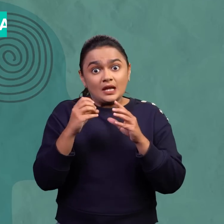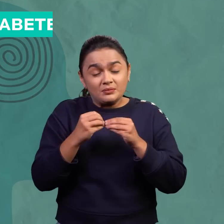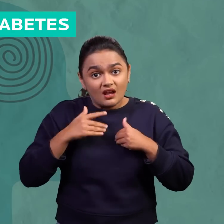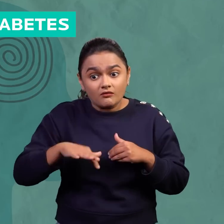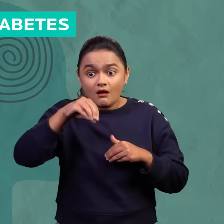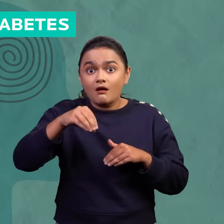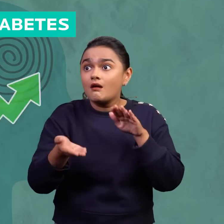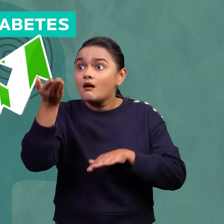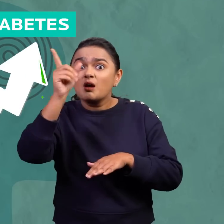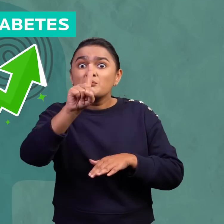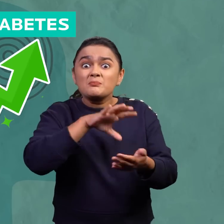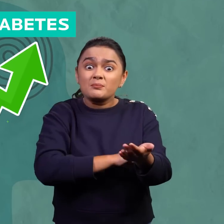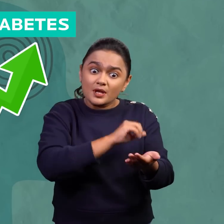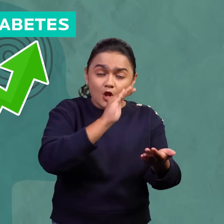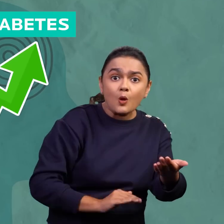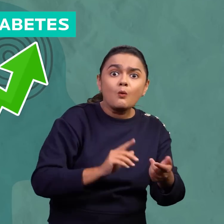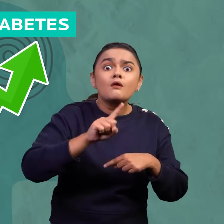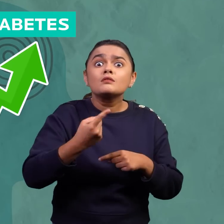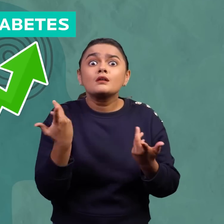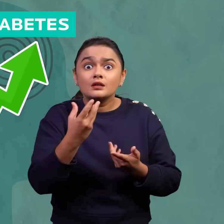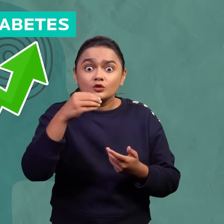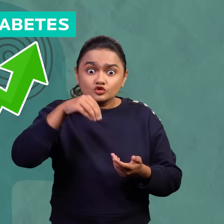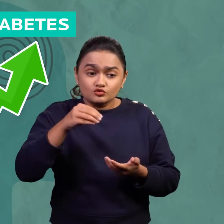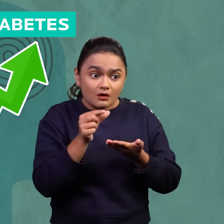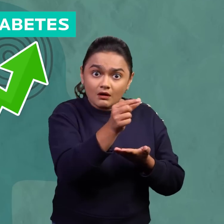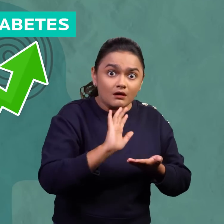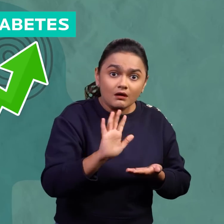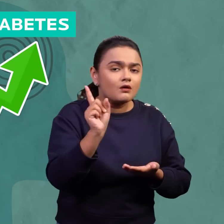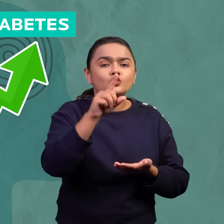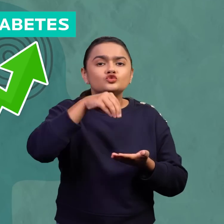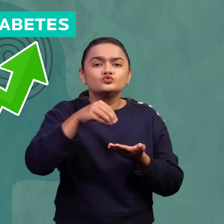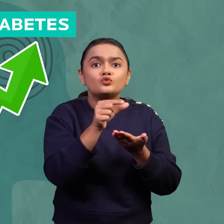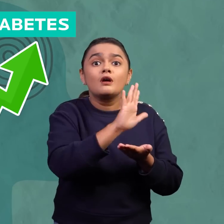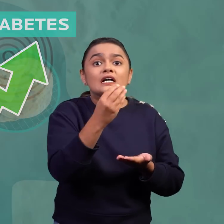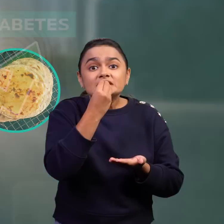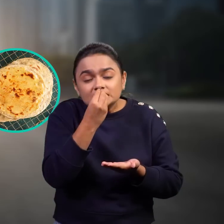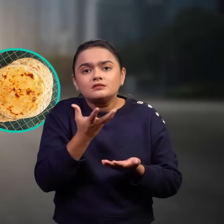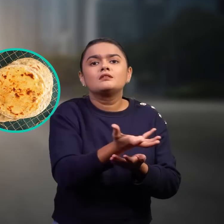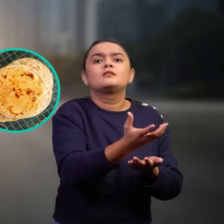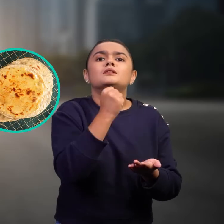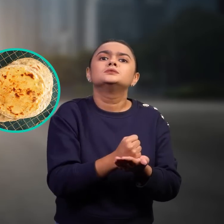Your blood sugar is high but your blood pressure has dropped, should we give you sugar? No! You will be given something to eat instead of sugar.